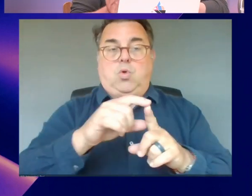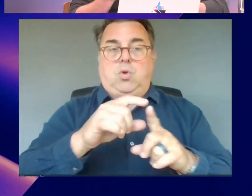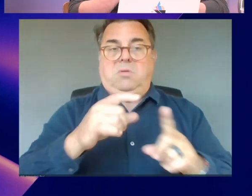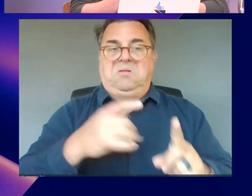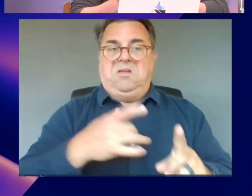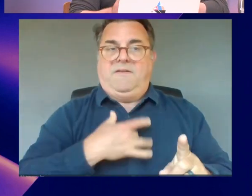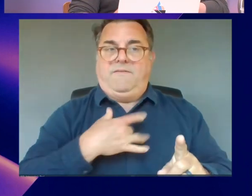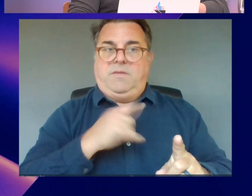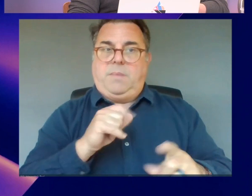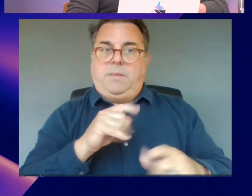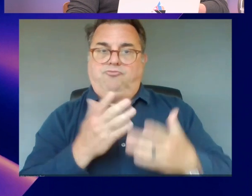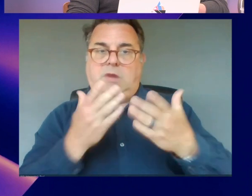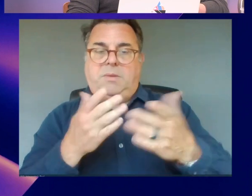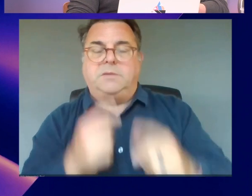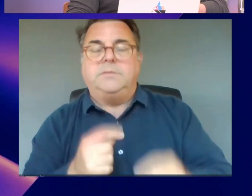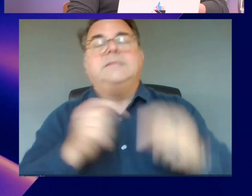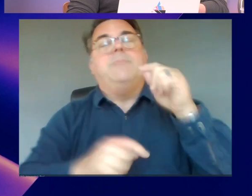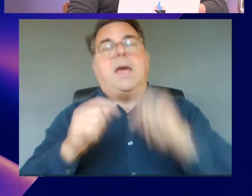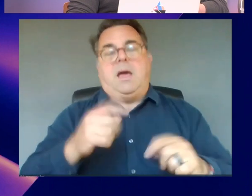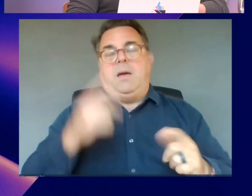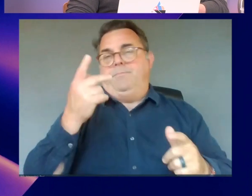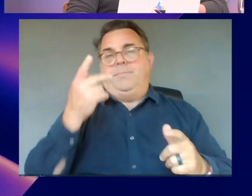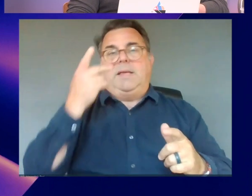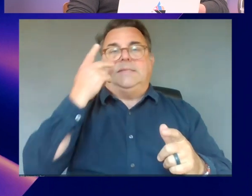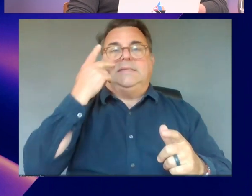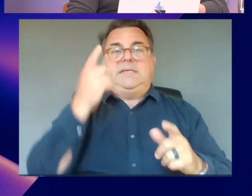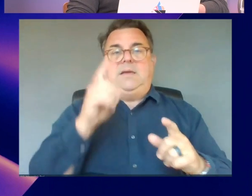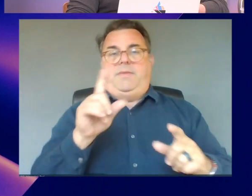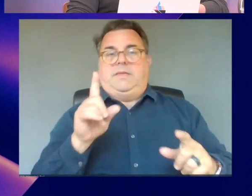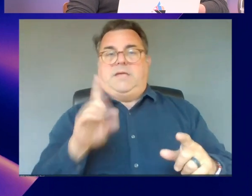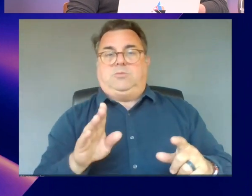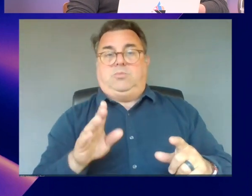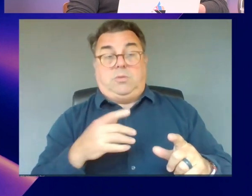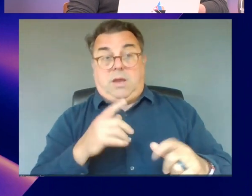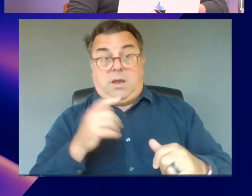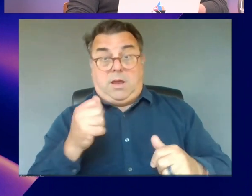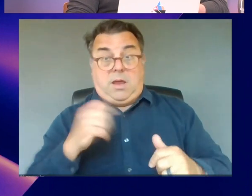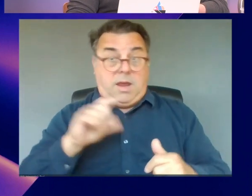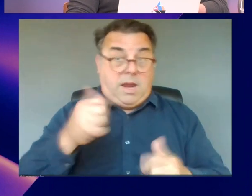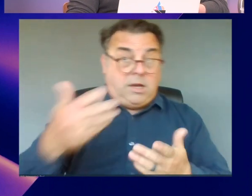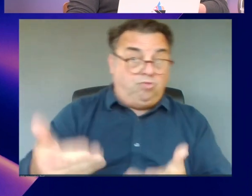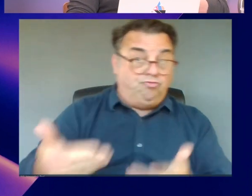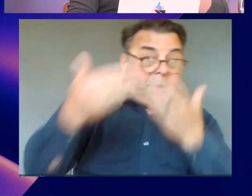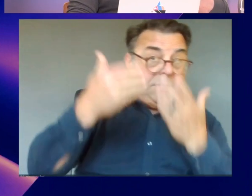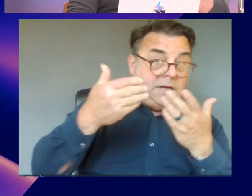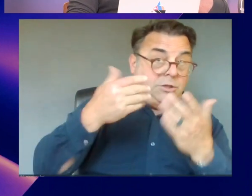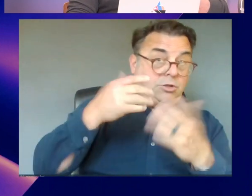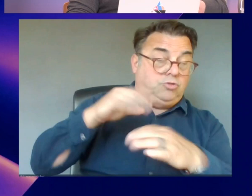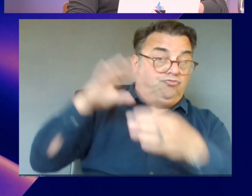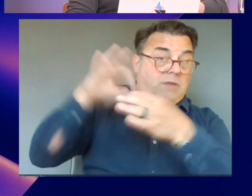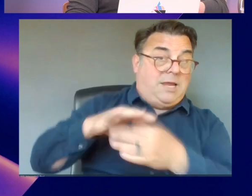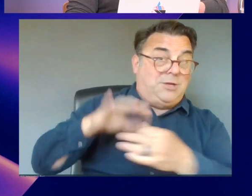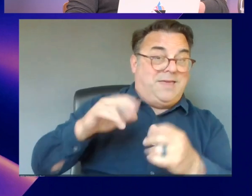So let's go back and see on the console if we had any recommendations against it. So I'm gonna go back into the insight.